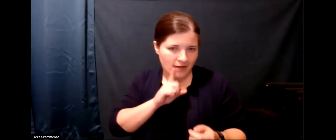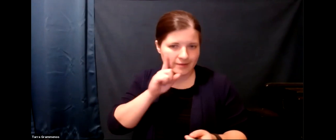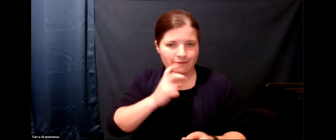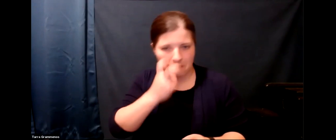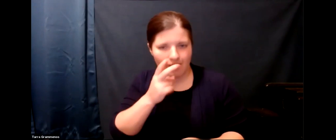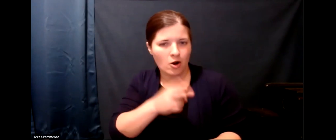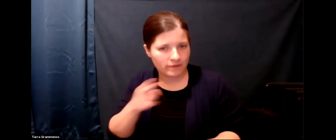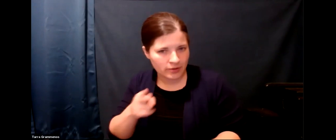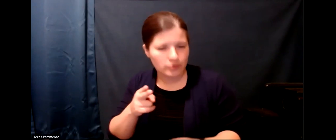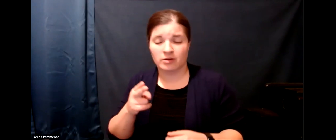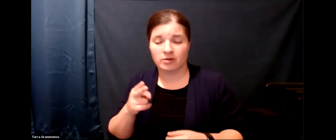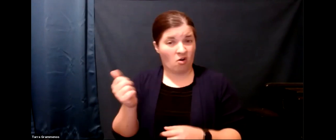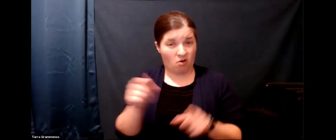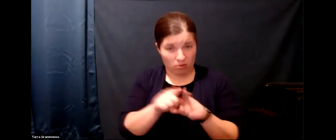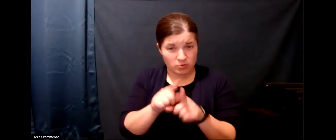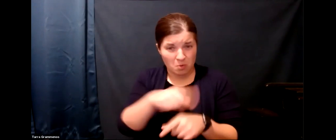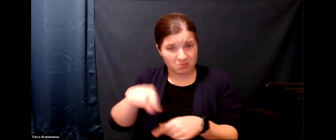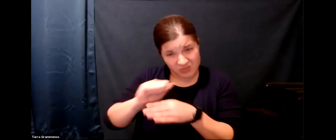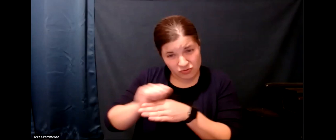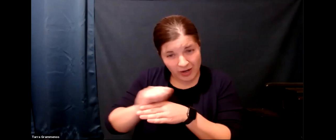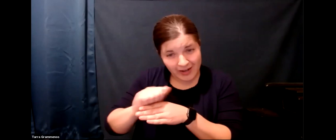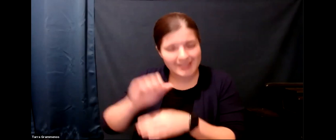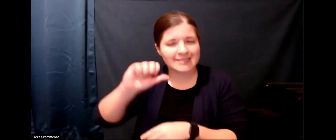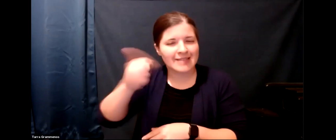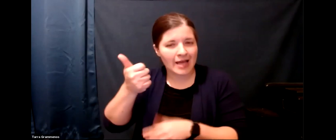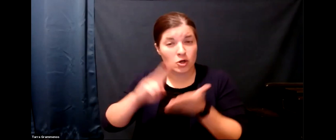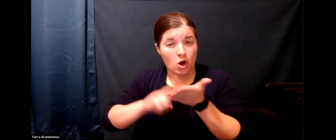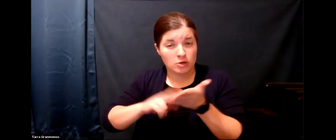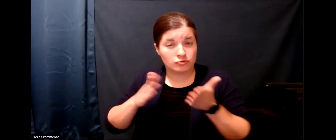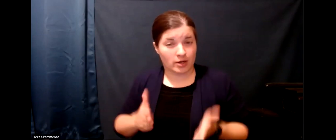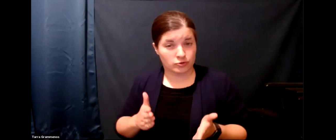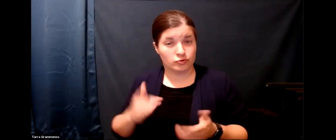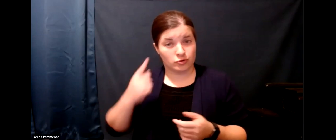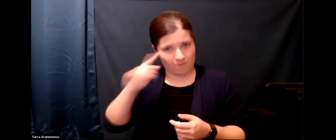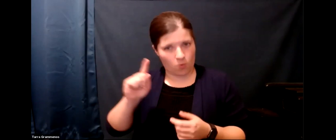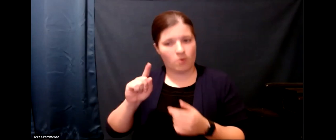also training ten contractors to do voter outreach.